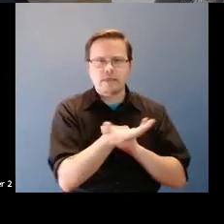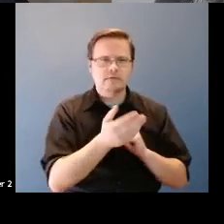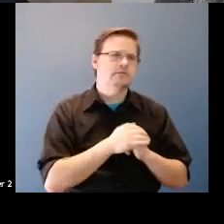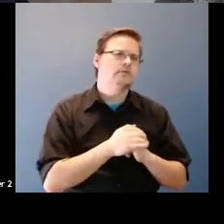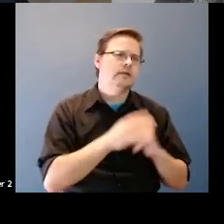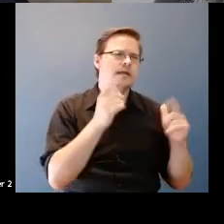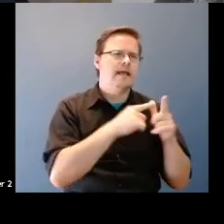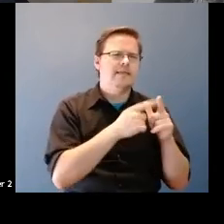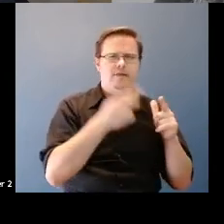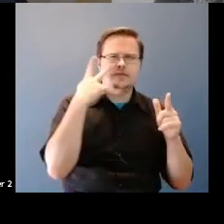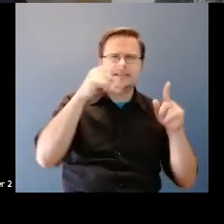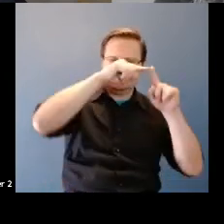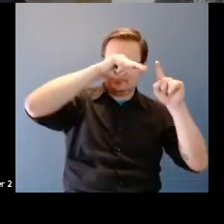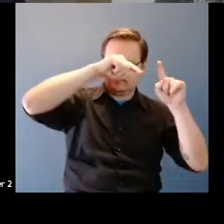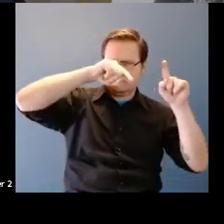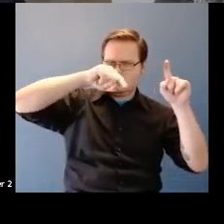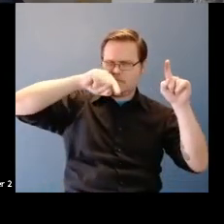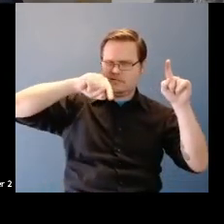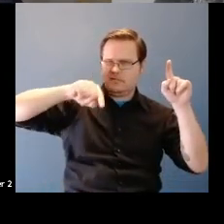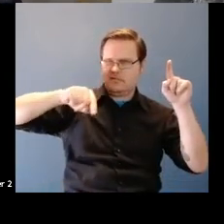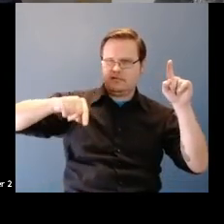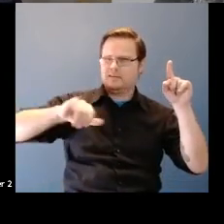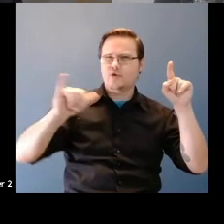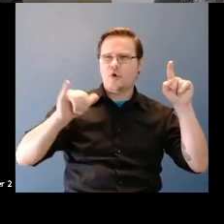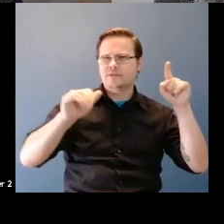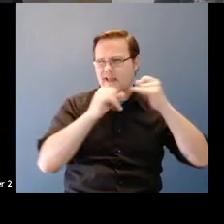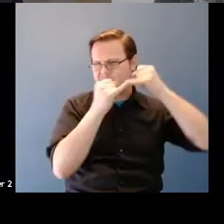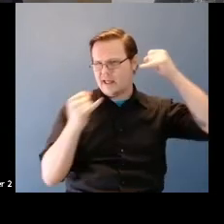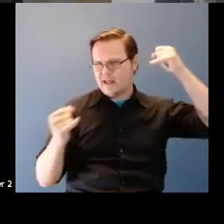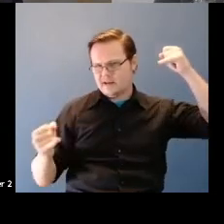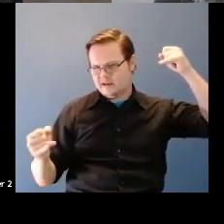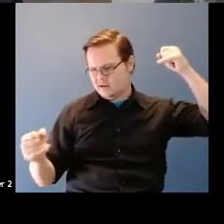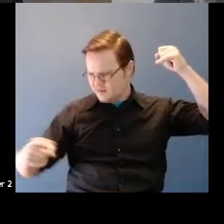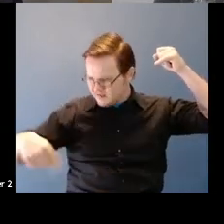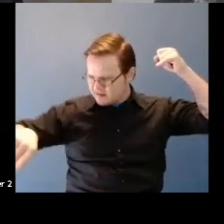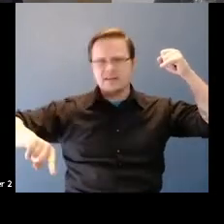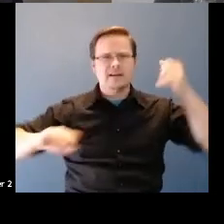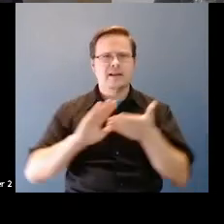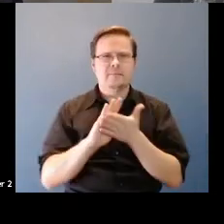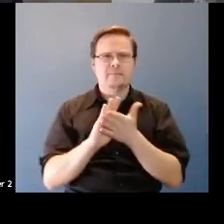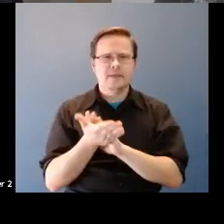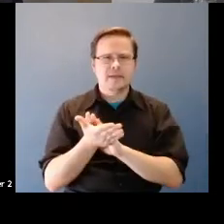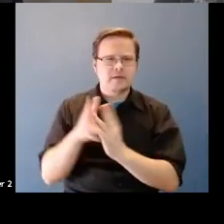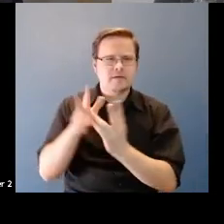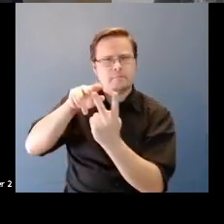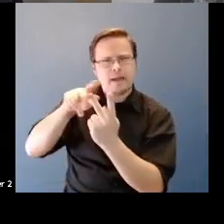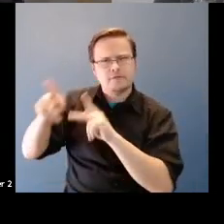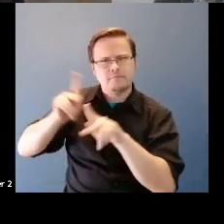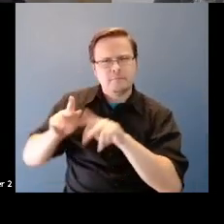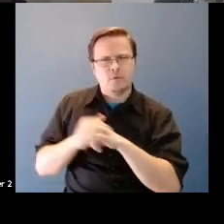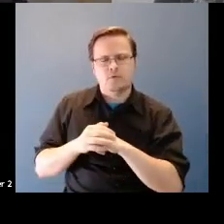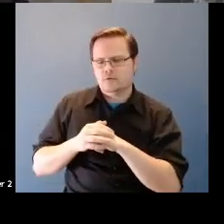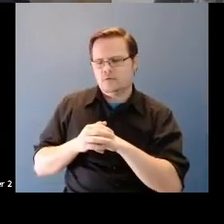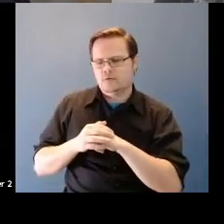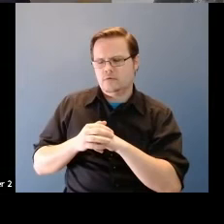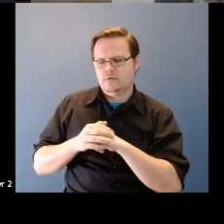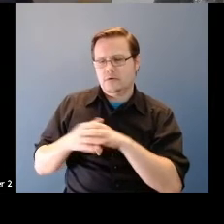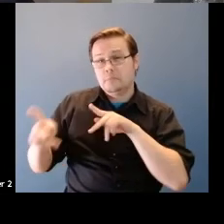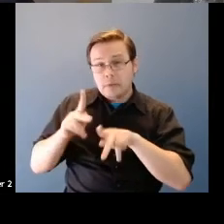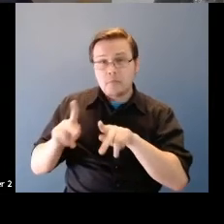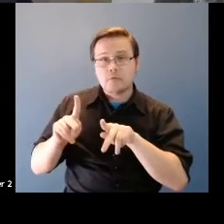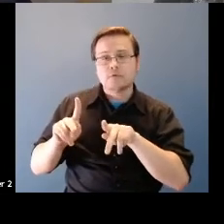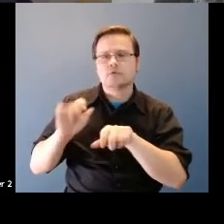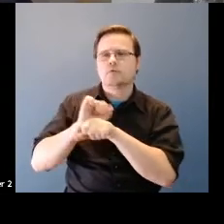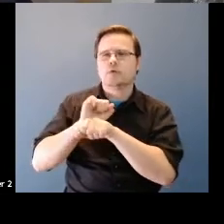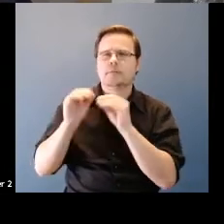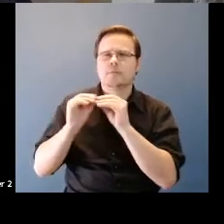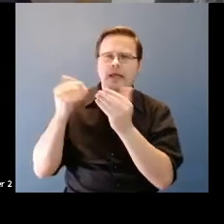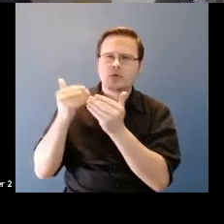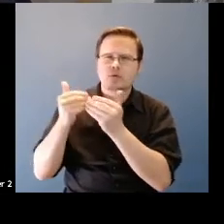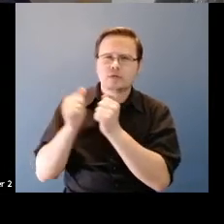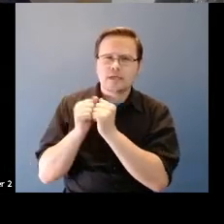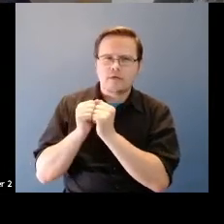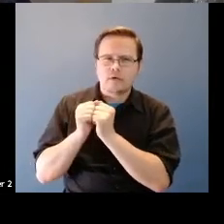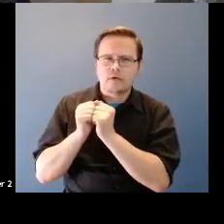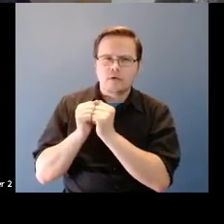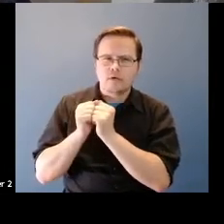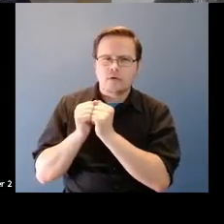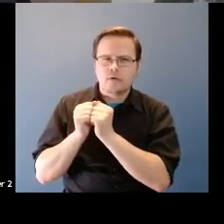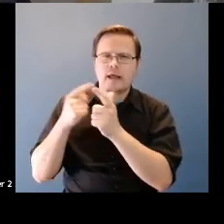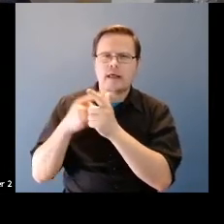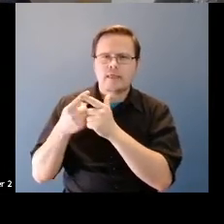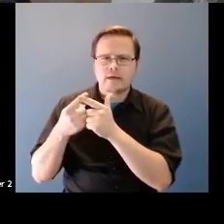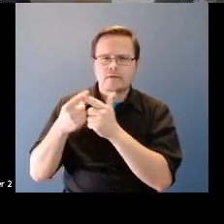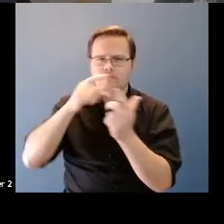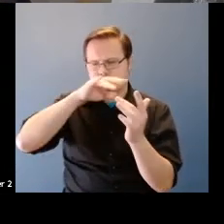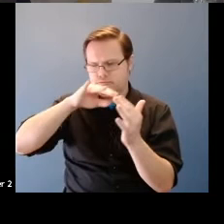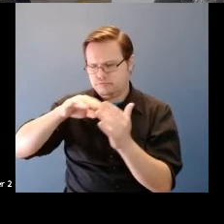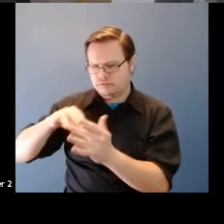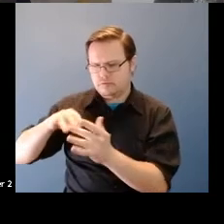Martin Wattenberg: Interesting sort of almost linear structure as we go down here and it turns into pairs of people, so people like kind of working more and more closely together until all that we get down to people who are married basically so we go from.